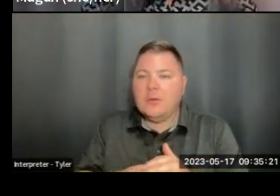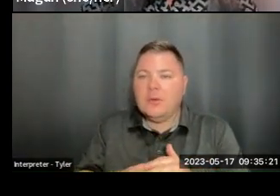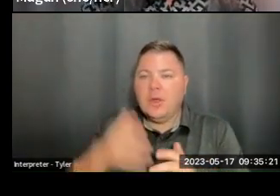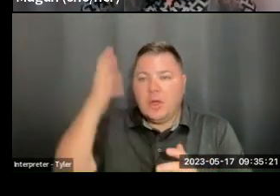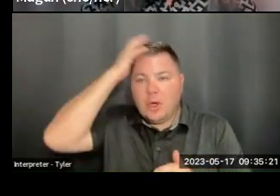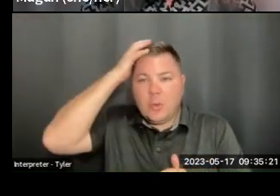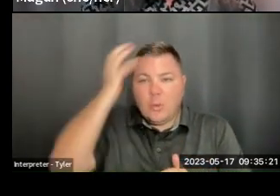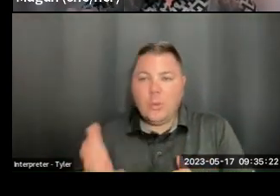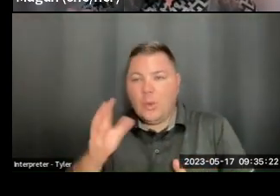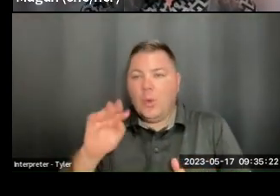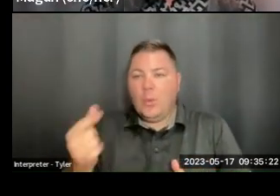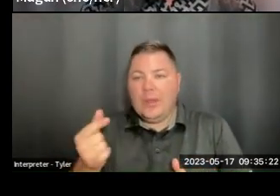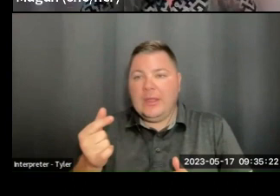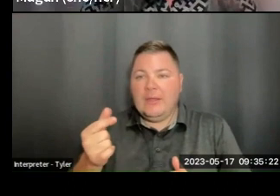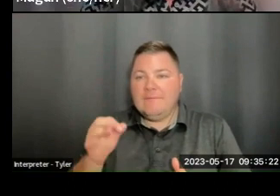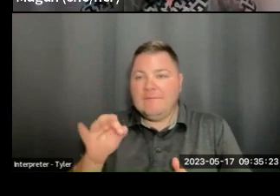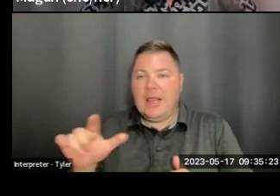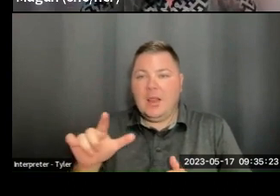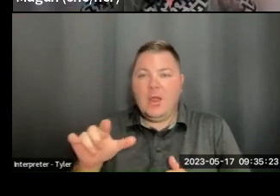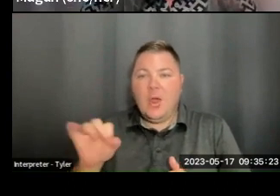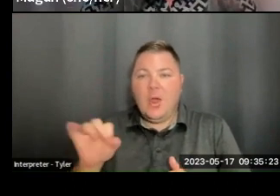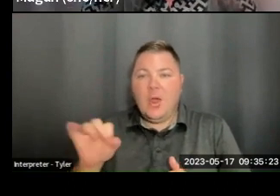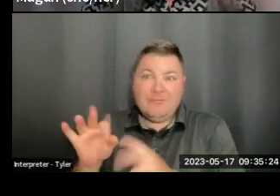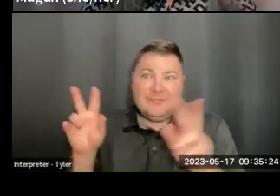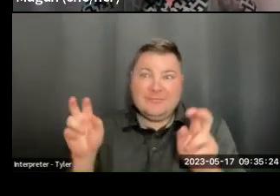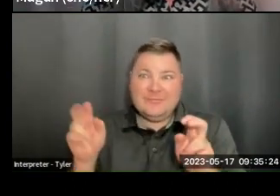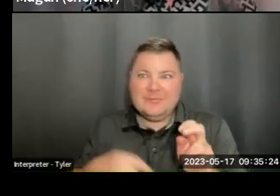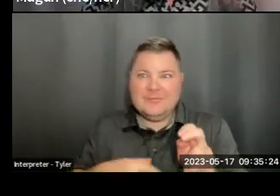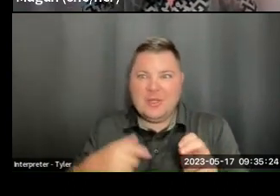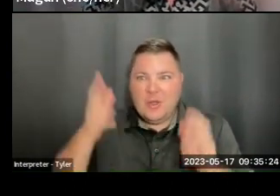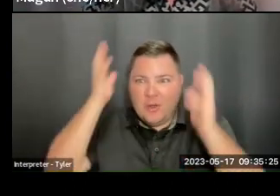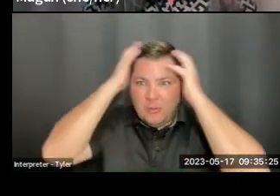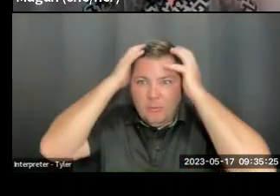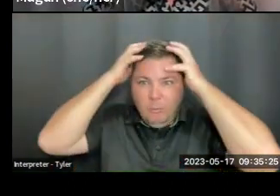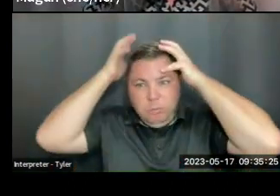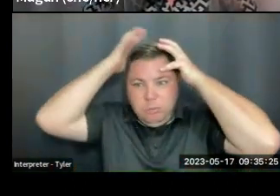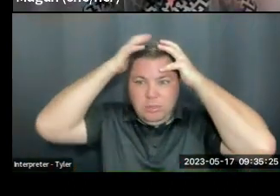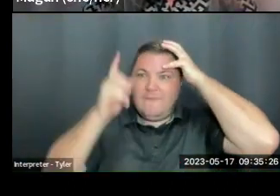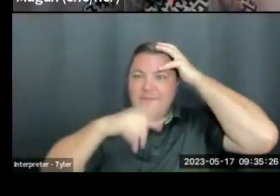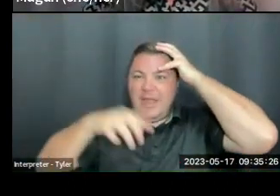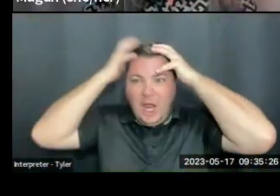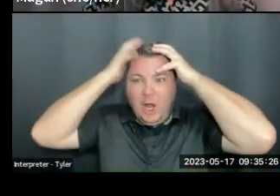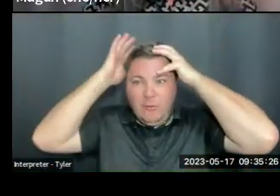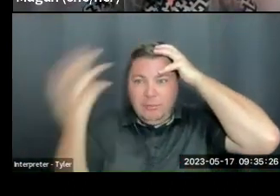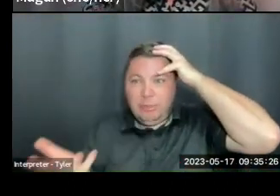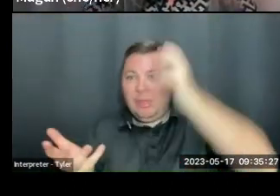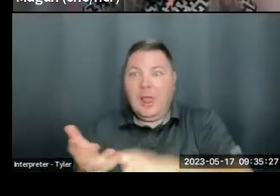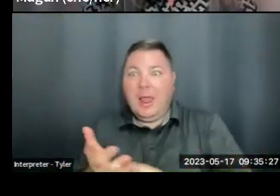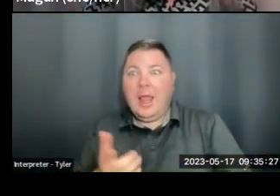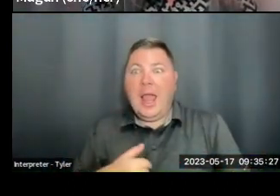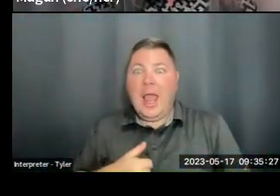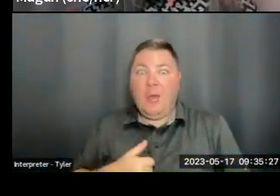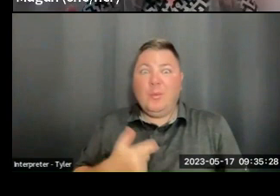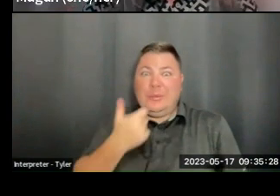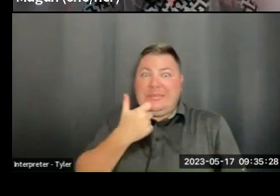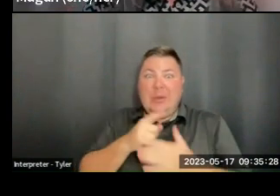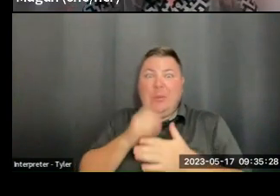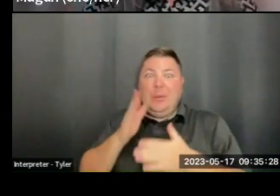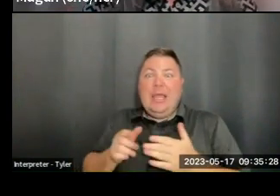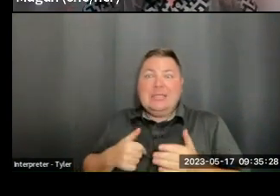listening to the audio description. We don't censor or hide things, like her wig fell off.